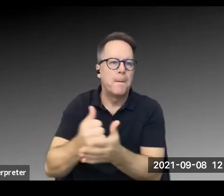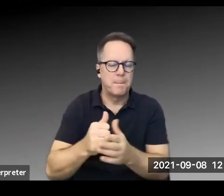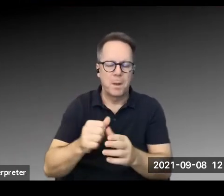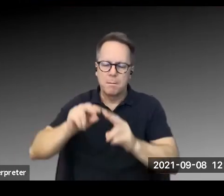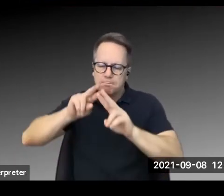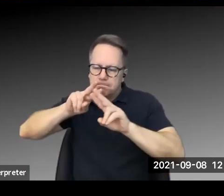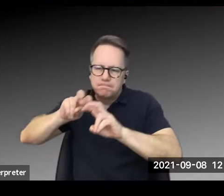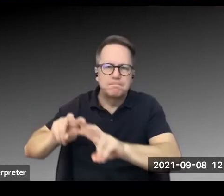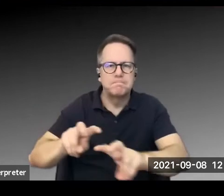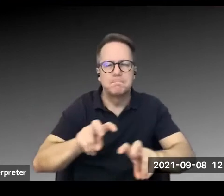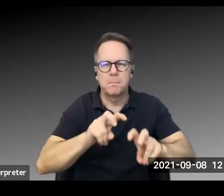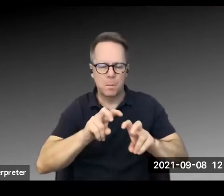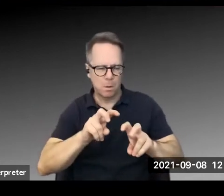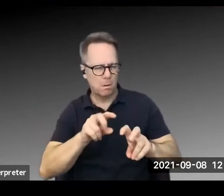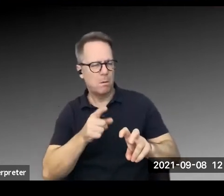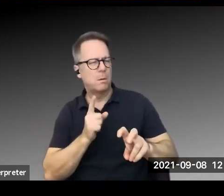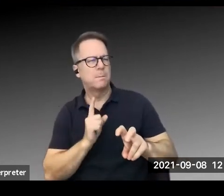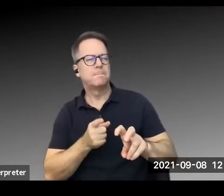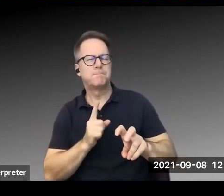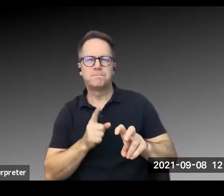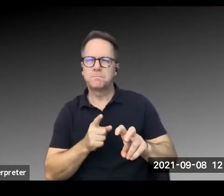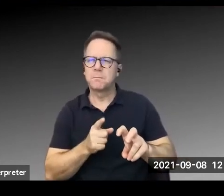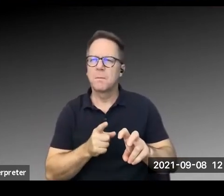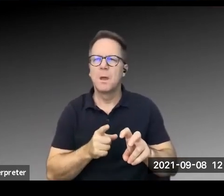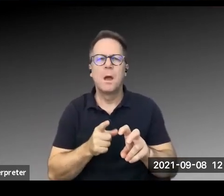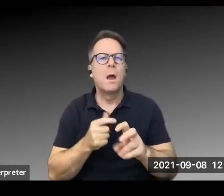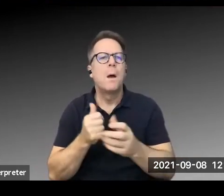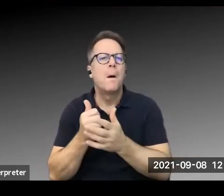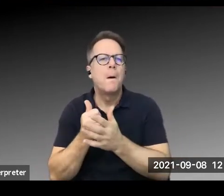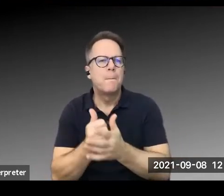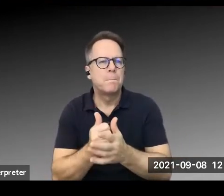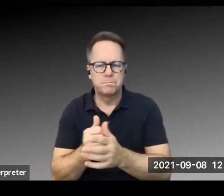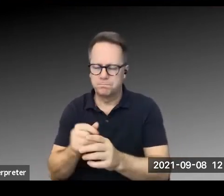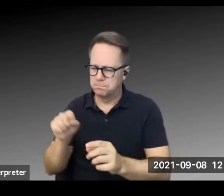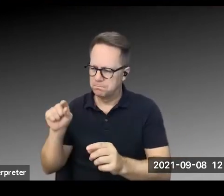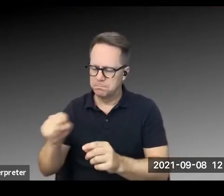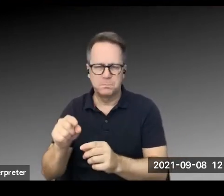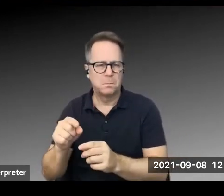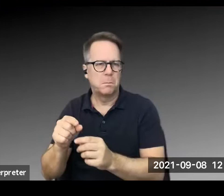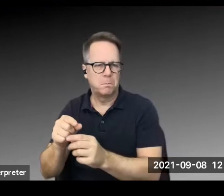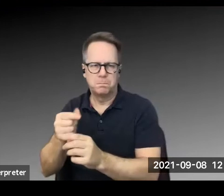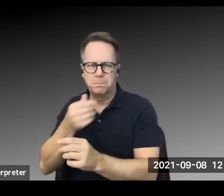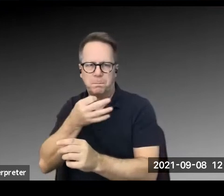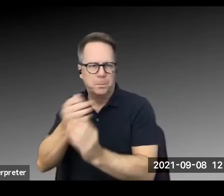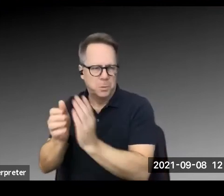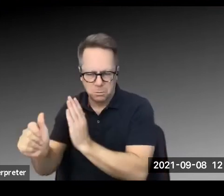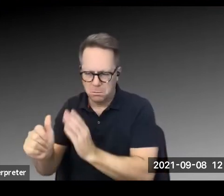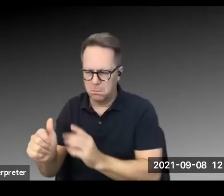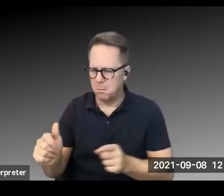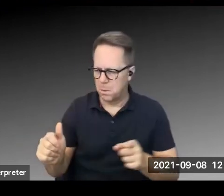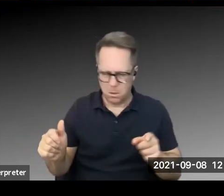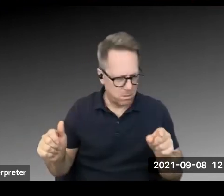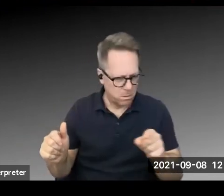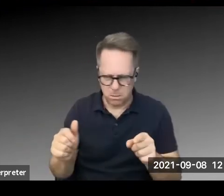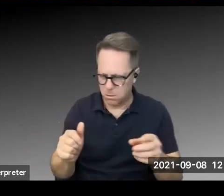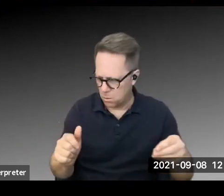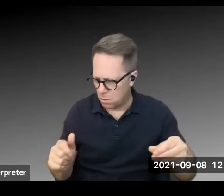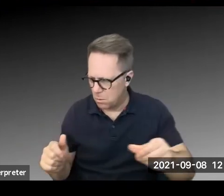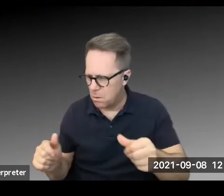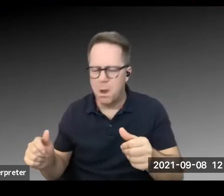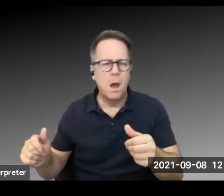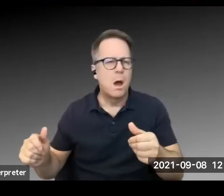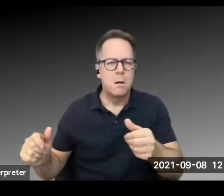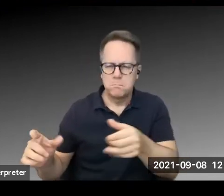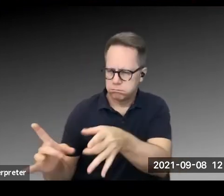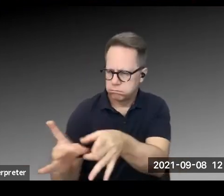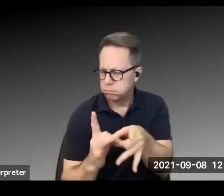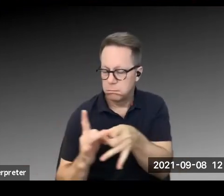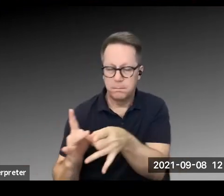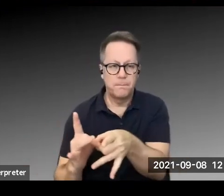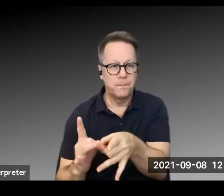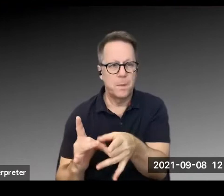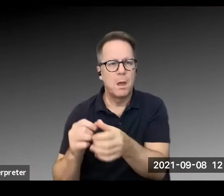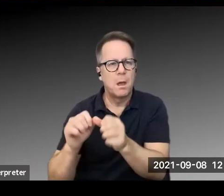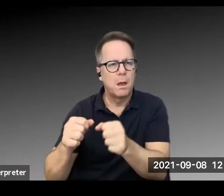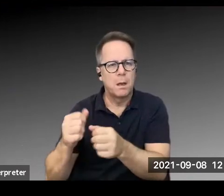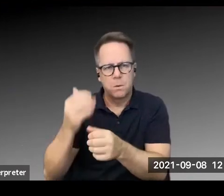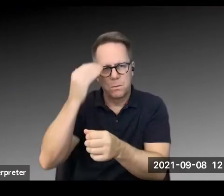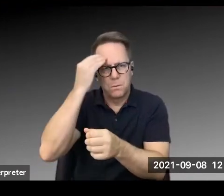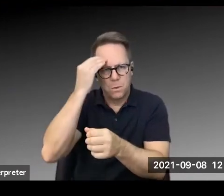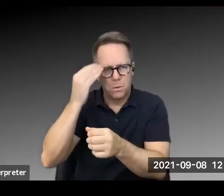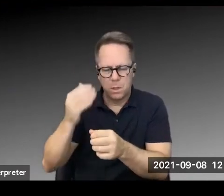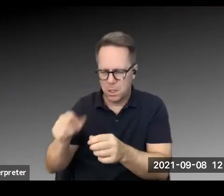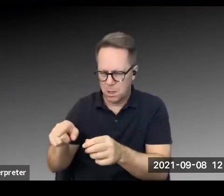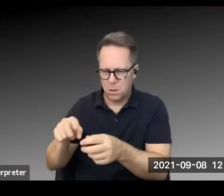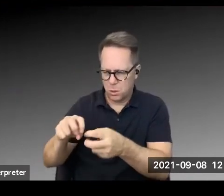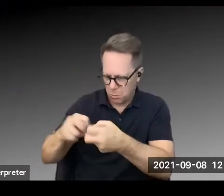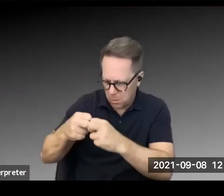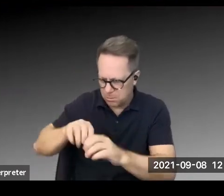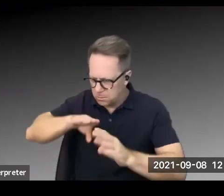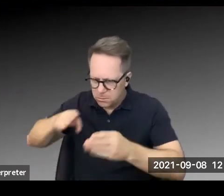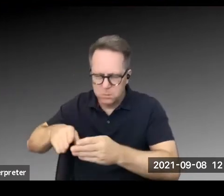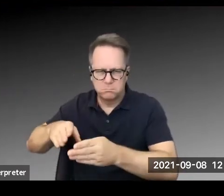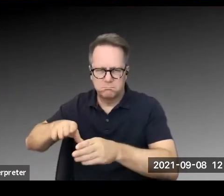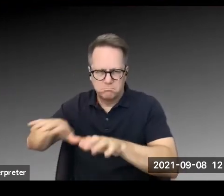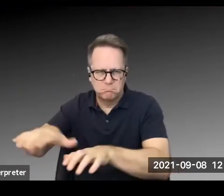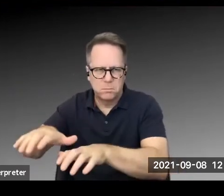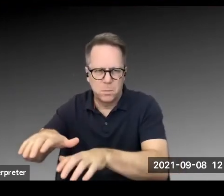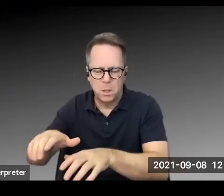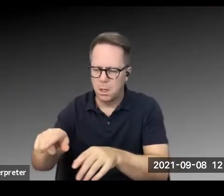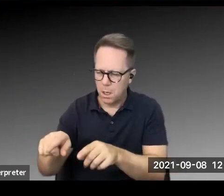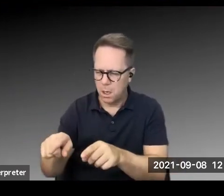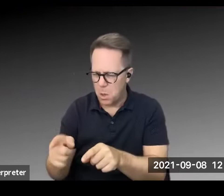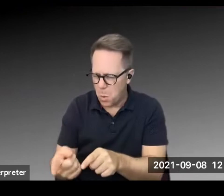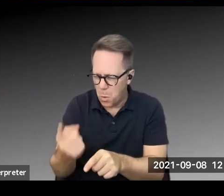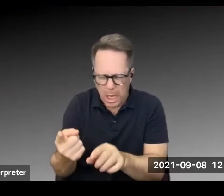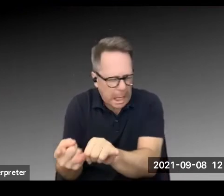move across sites, to be able to connect with subject matter experts and to be able to draw out and draw together, what are the ways in which the problems they are working on either have a common thread that we can pull or more importantly, are quite